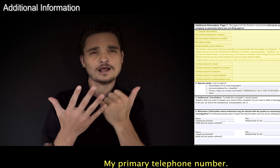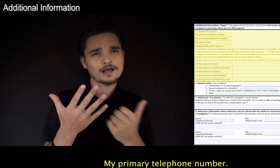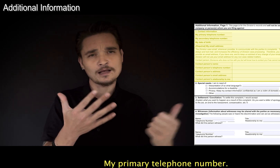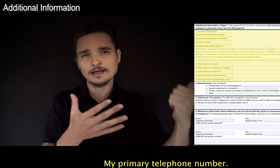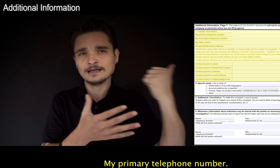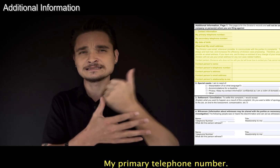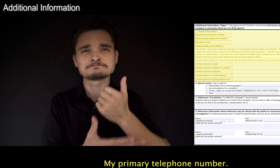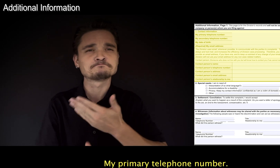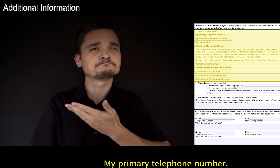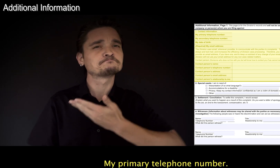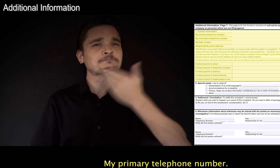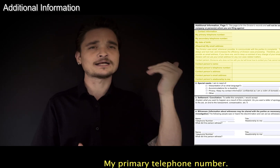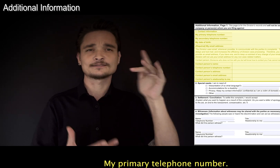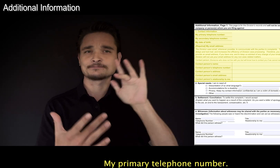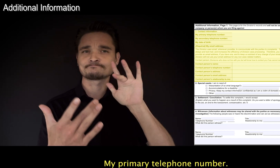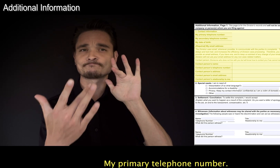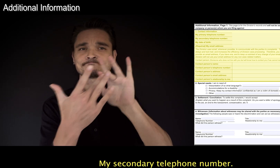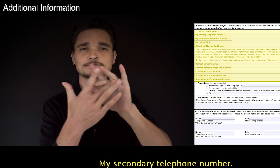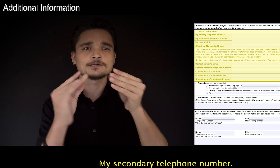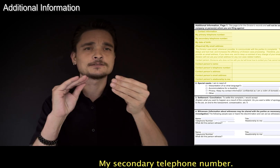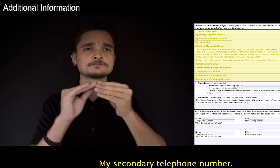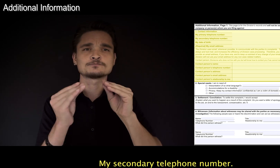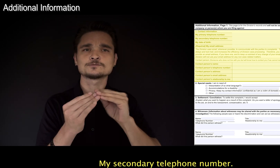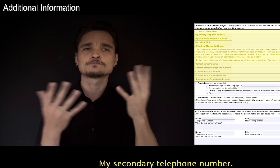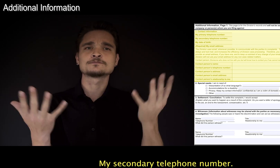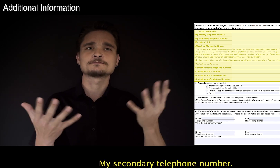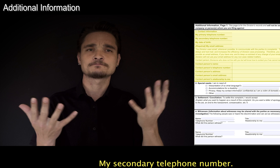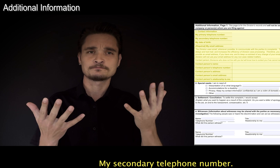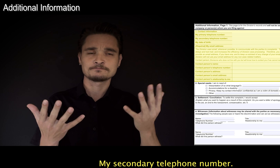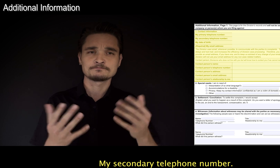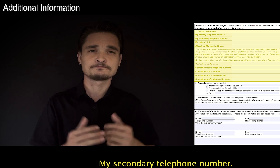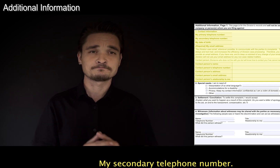My primary telephone number. My secondary telephone number.